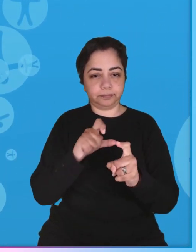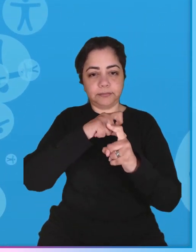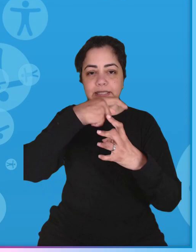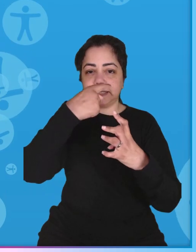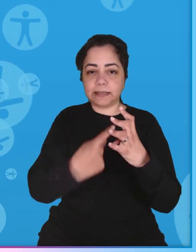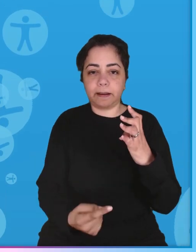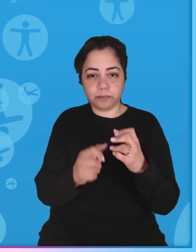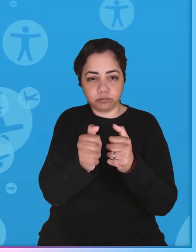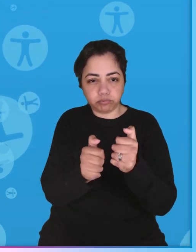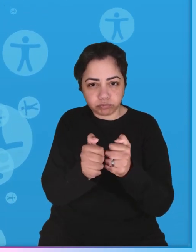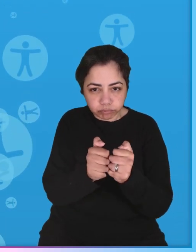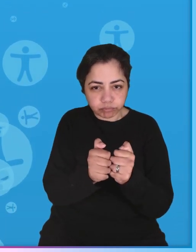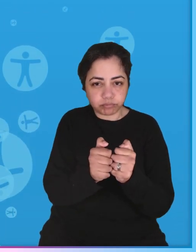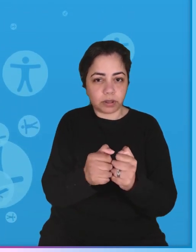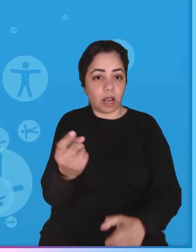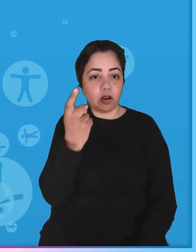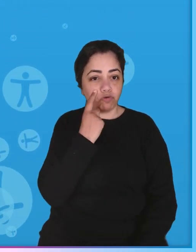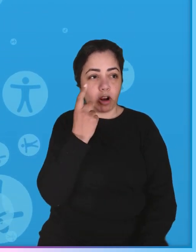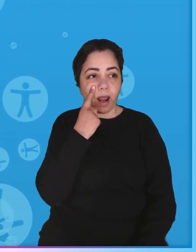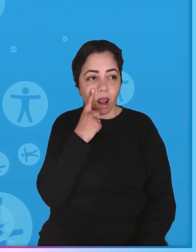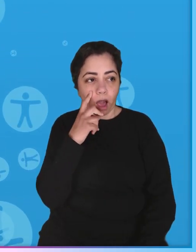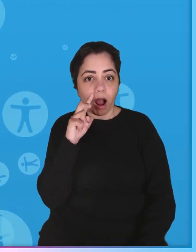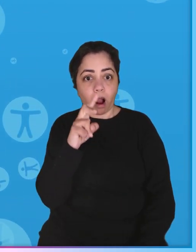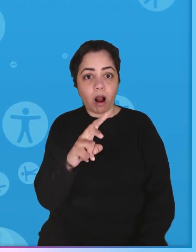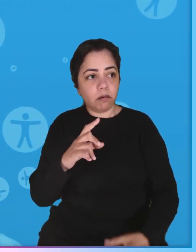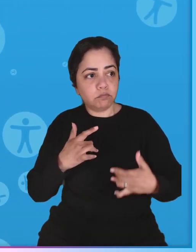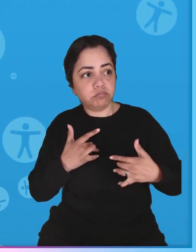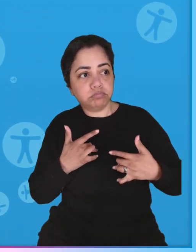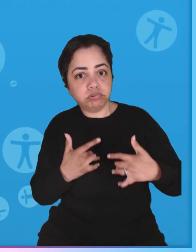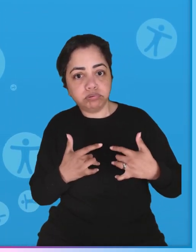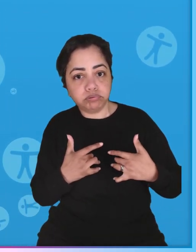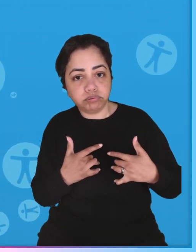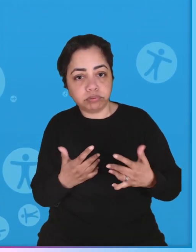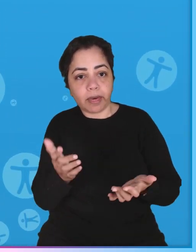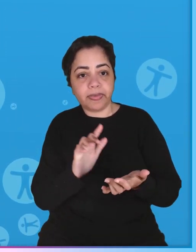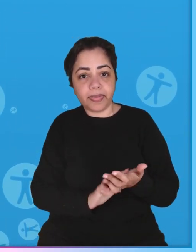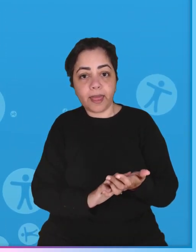they would know up front if the game was likely to be playable by them or not when it releases.